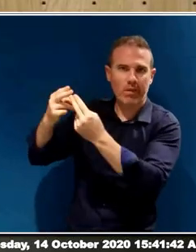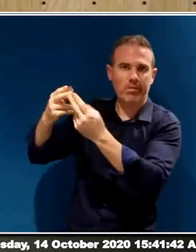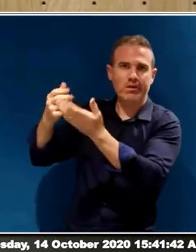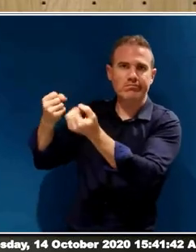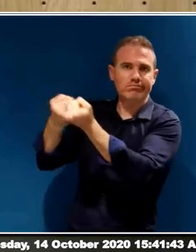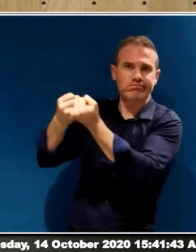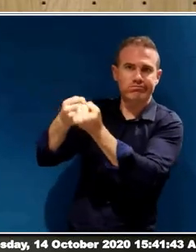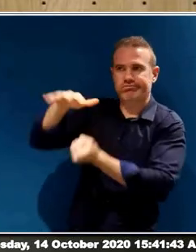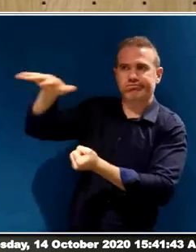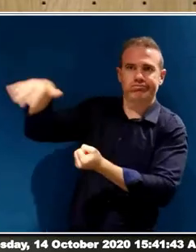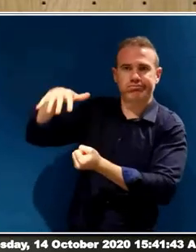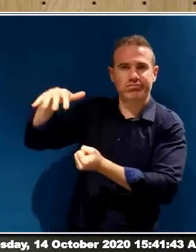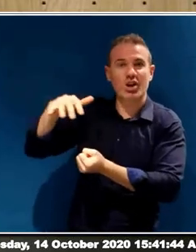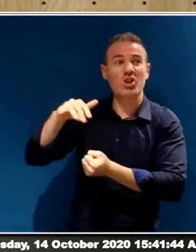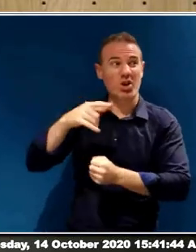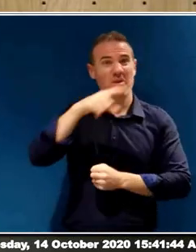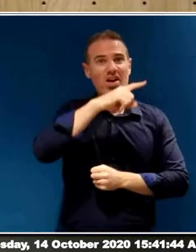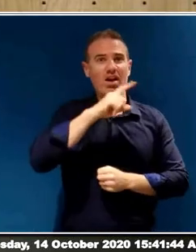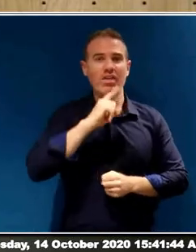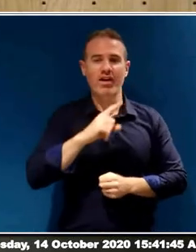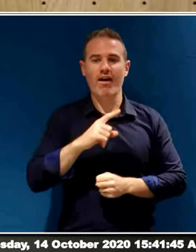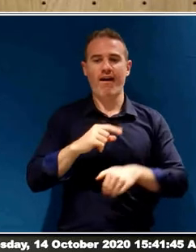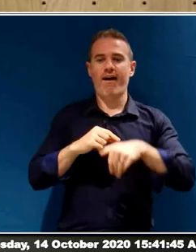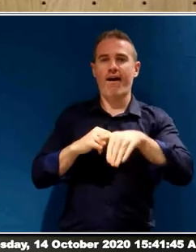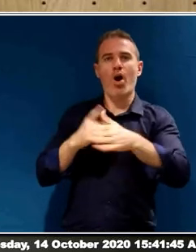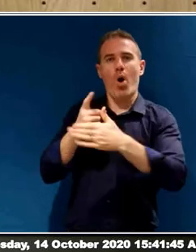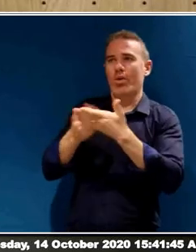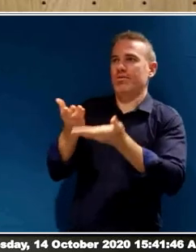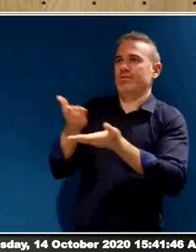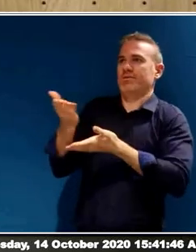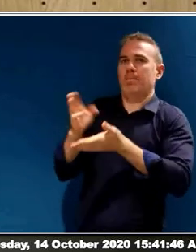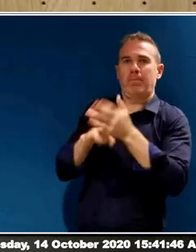that is the parent or the carer, meets their legislative obligations.